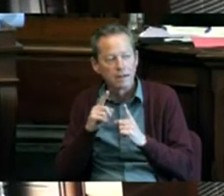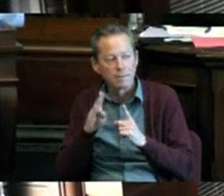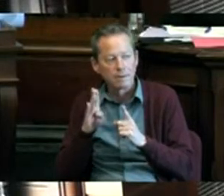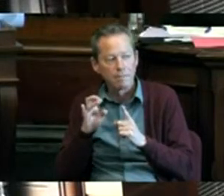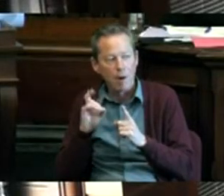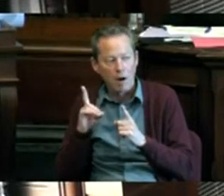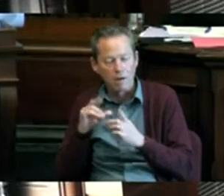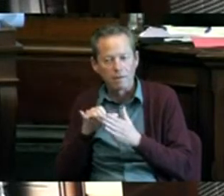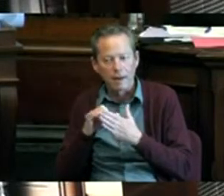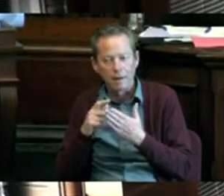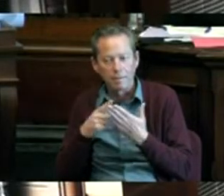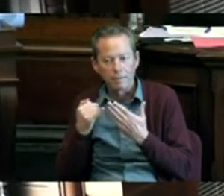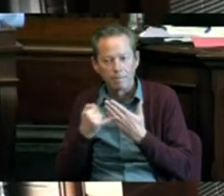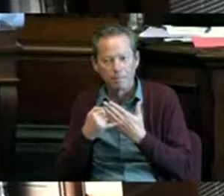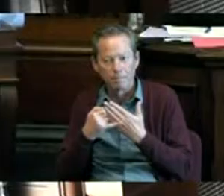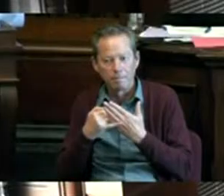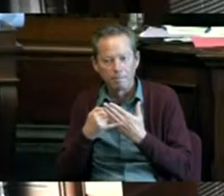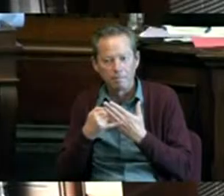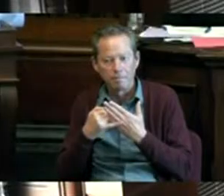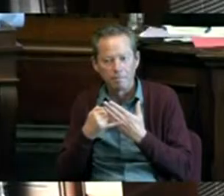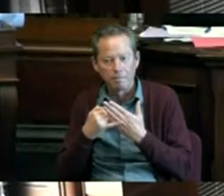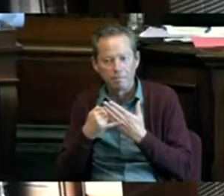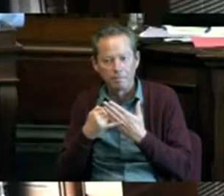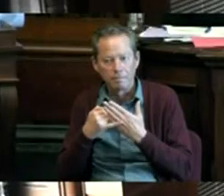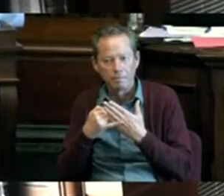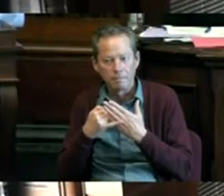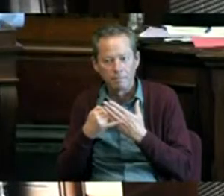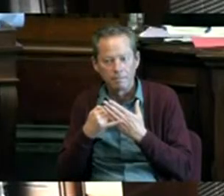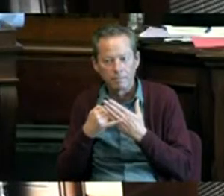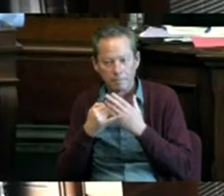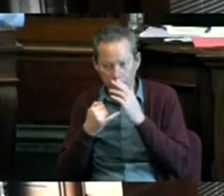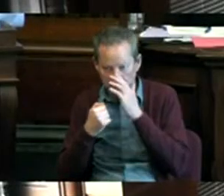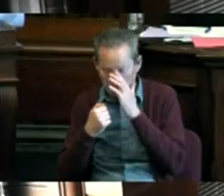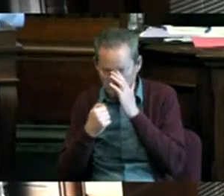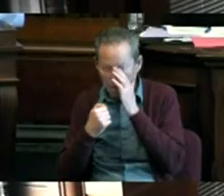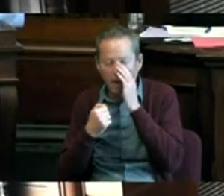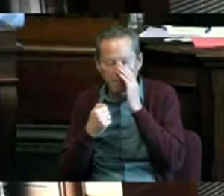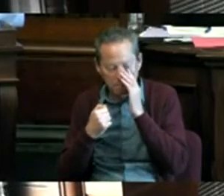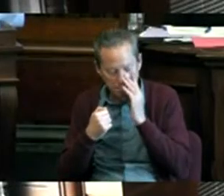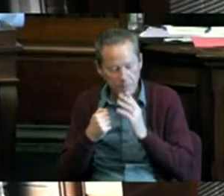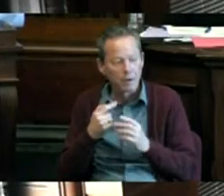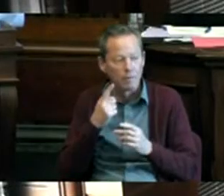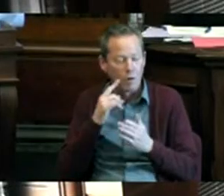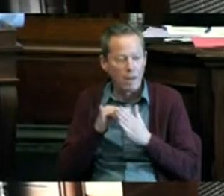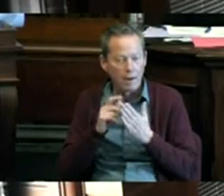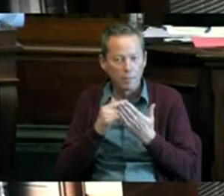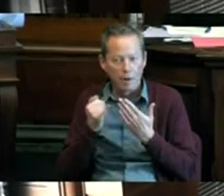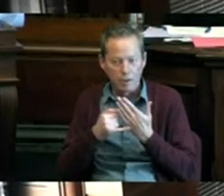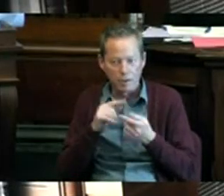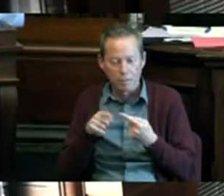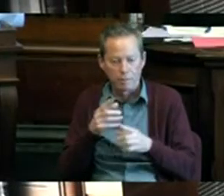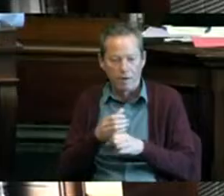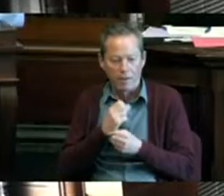these projects. But the intent is to ultimately bond for the